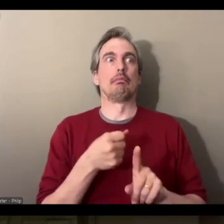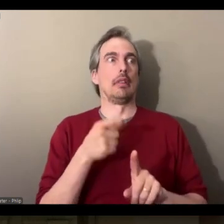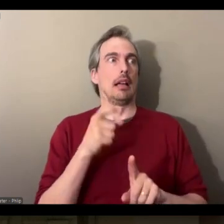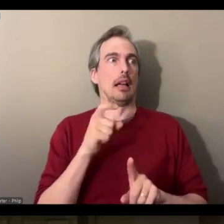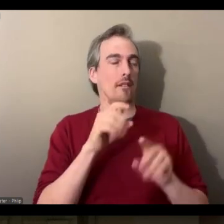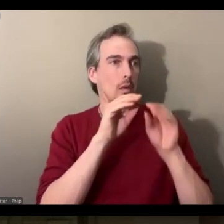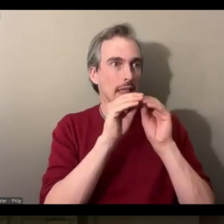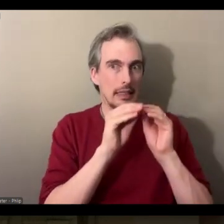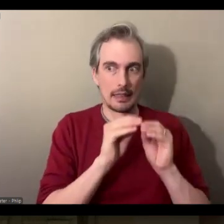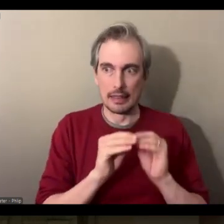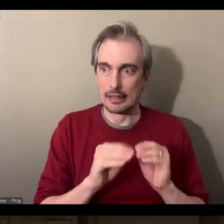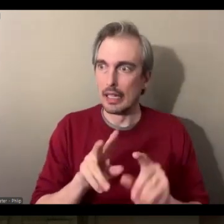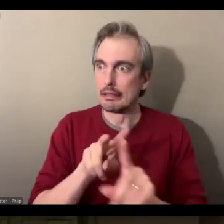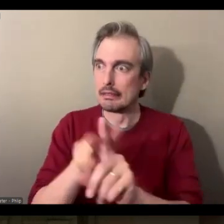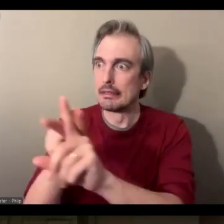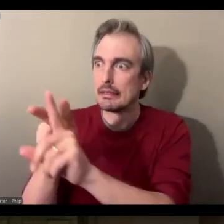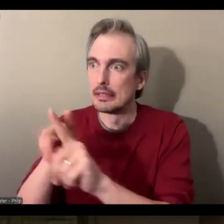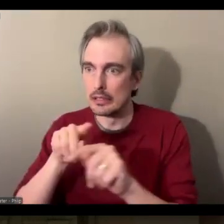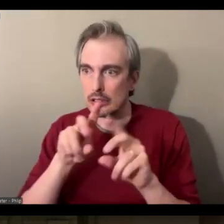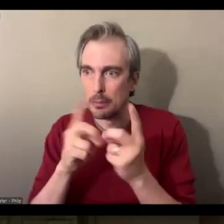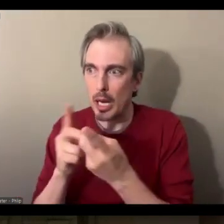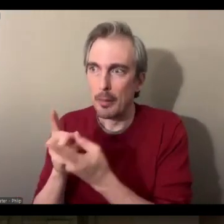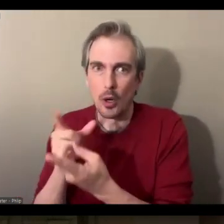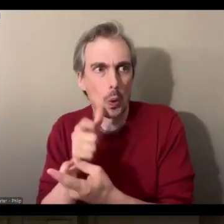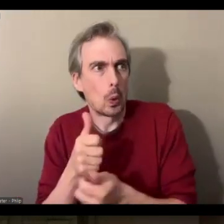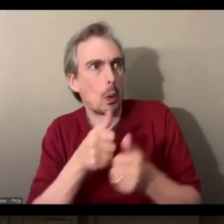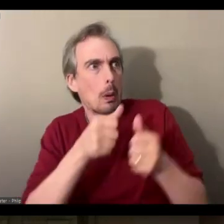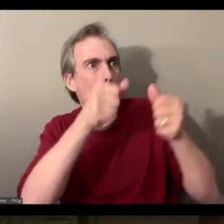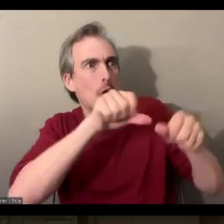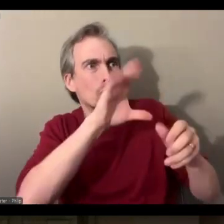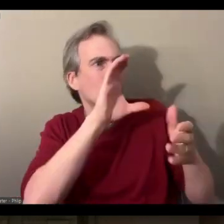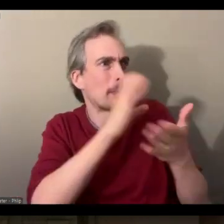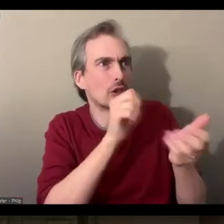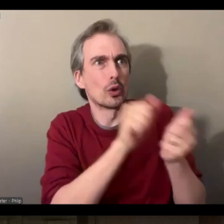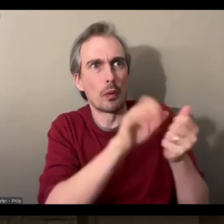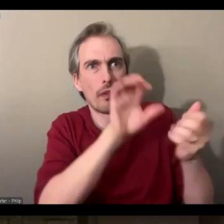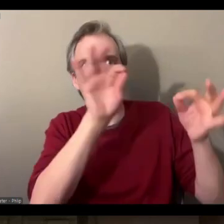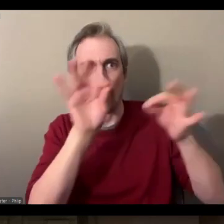that really transcend the website. Right? We identified certain issues with our captioning,